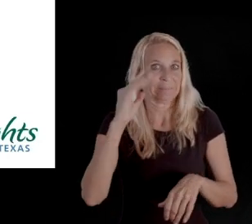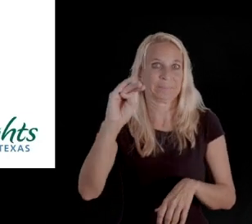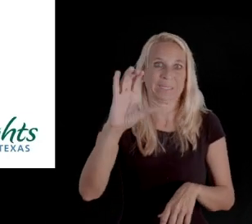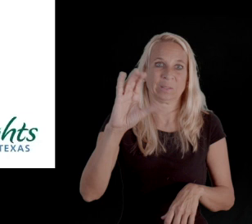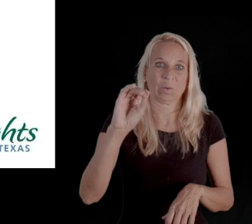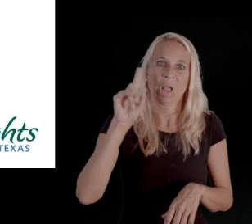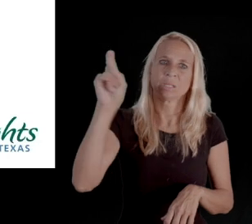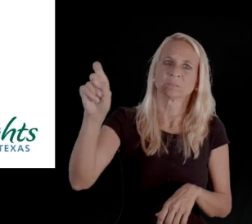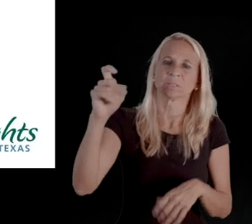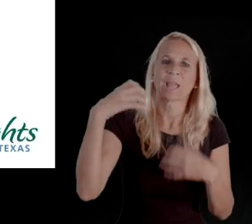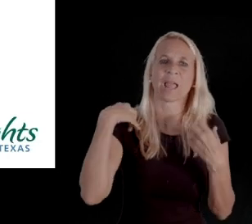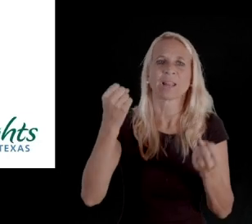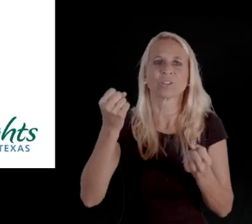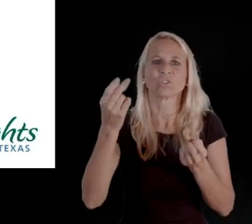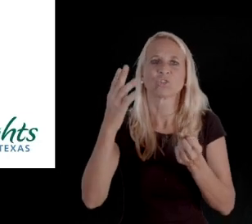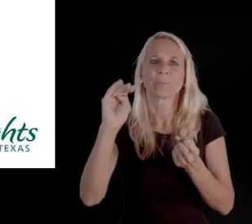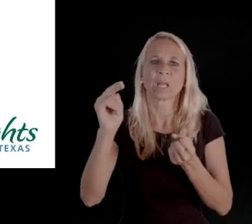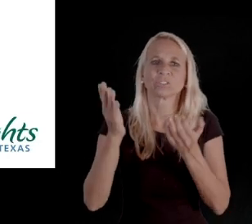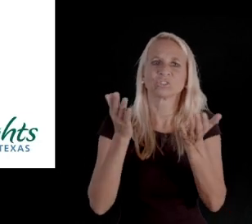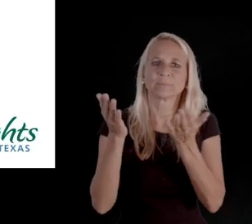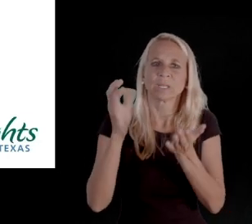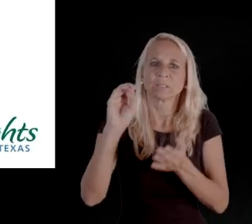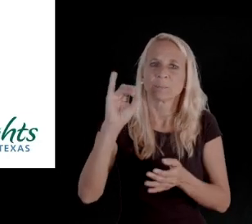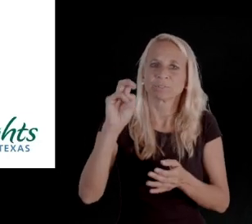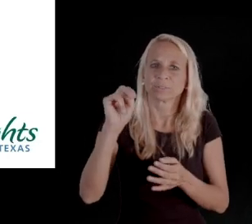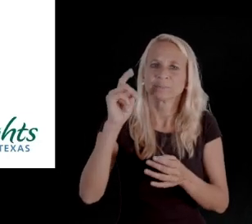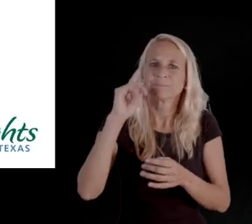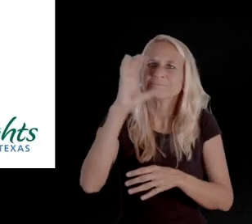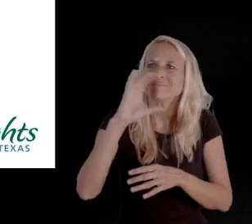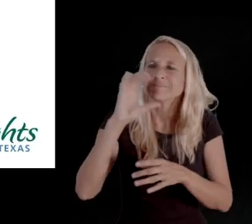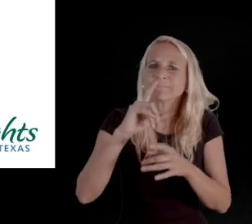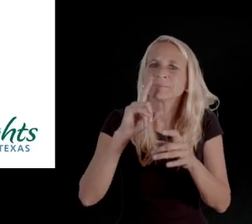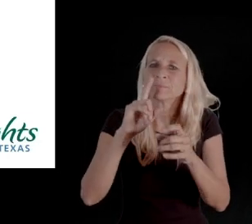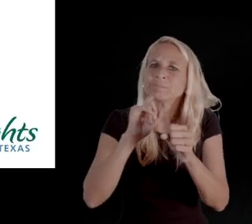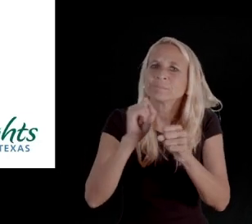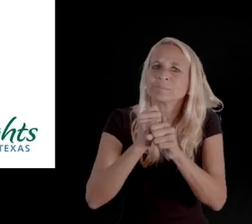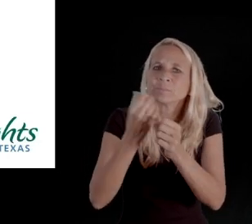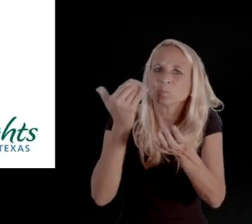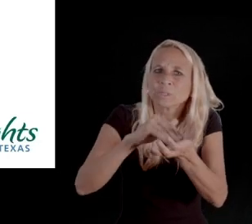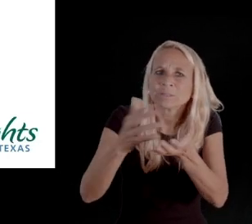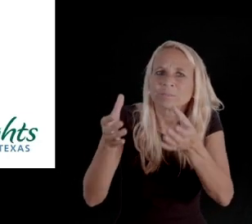the Health and Human Services Commission for permission to seek recoupment. And that's something that they would have to do.